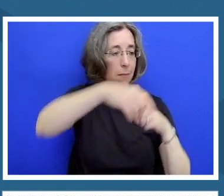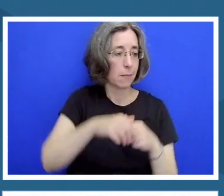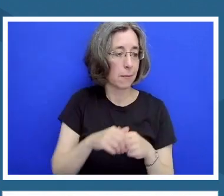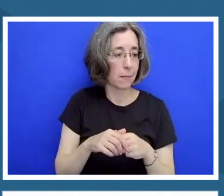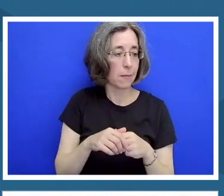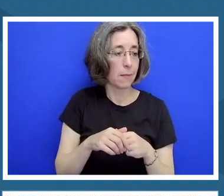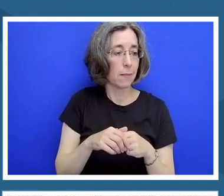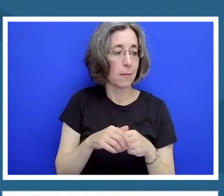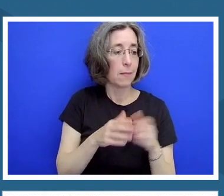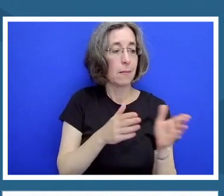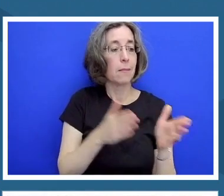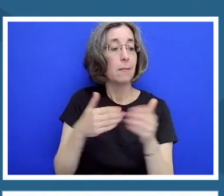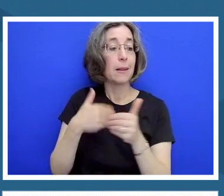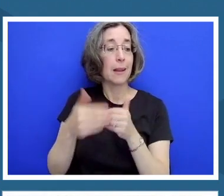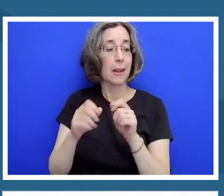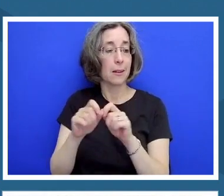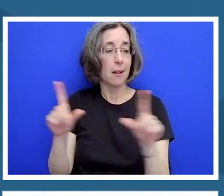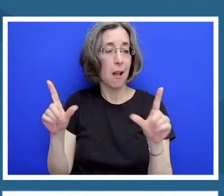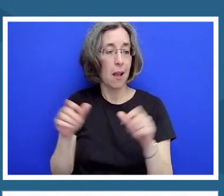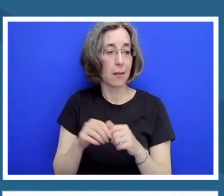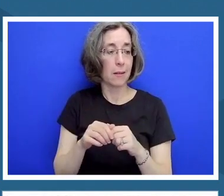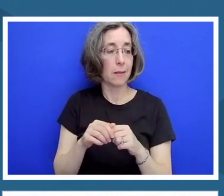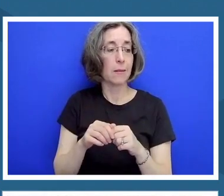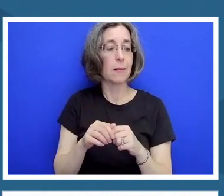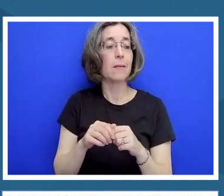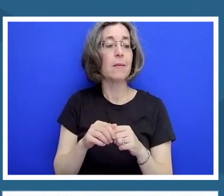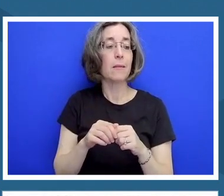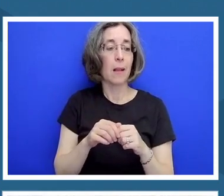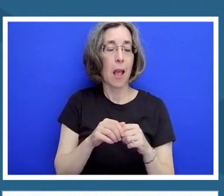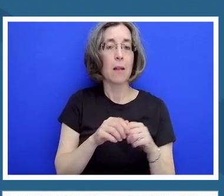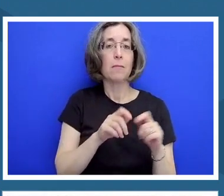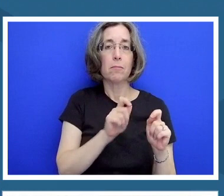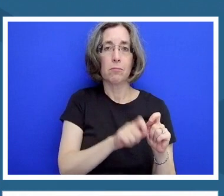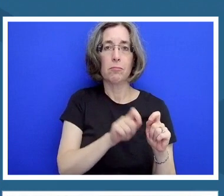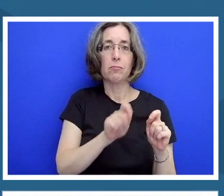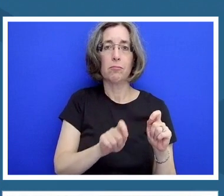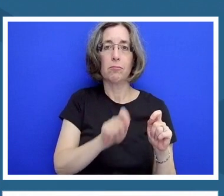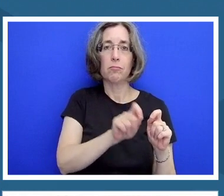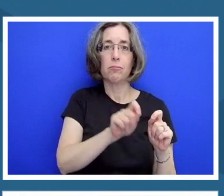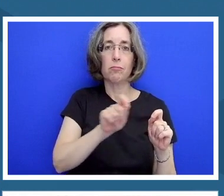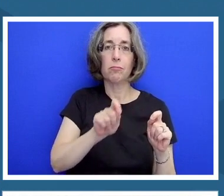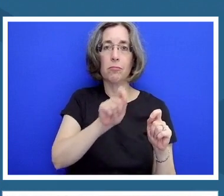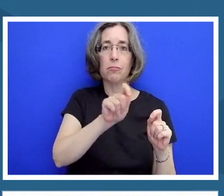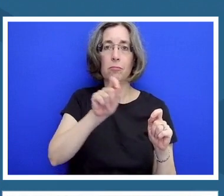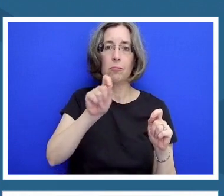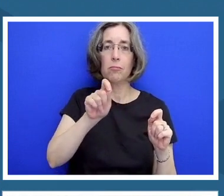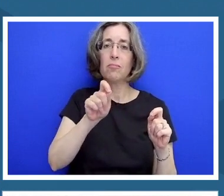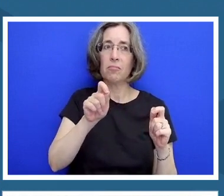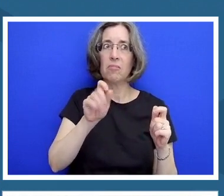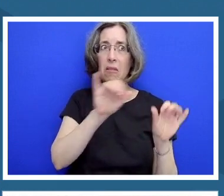next slide over time as students